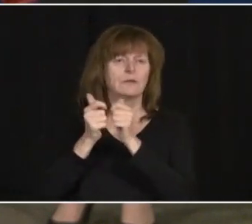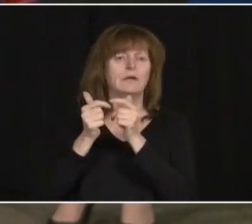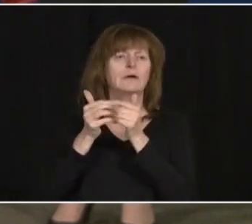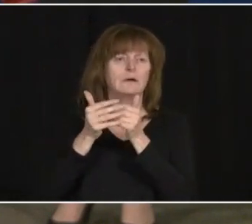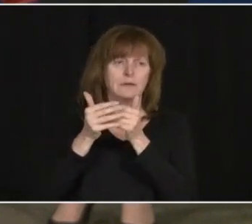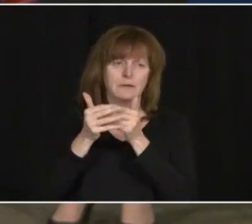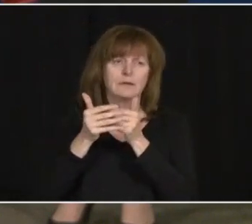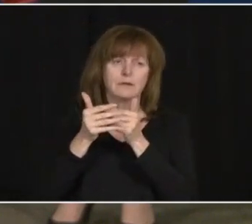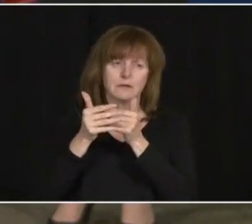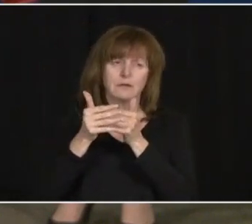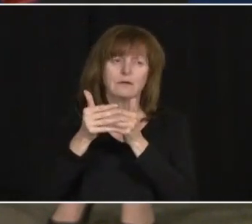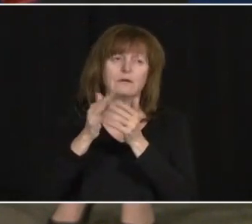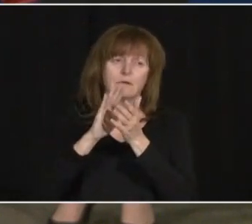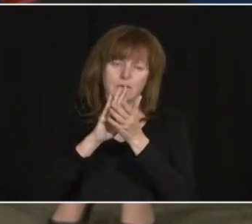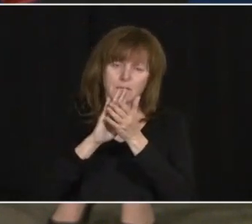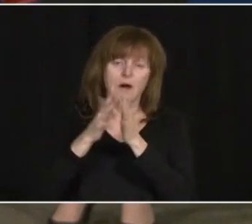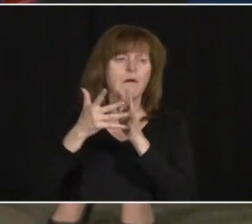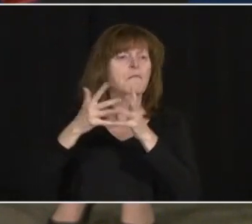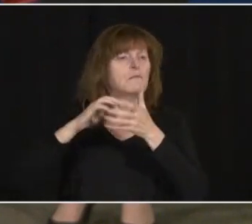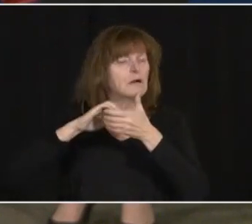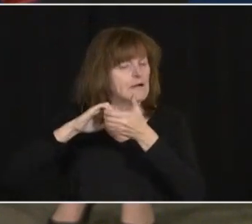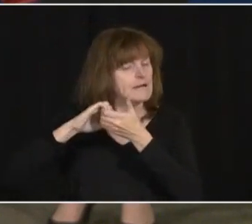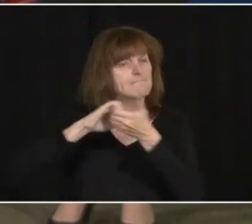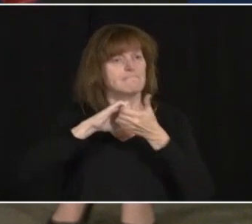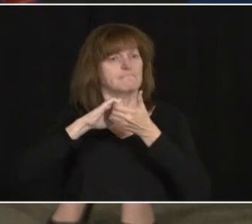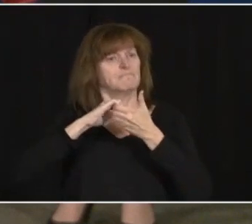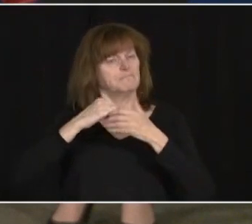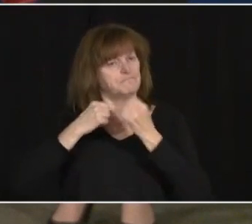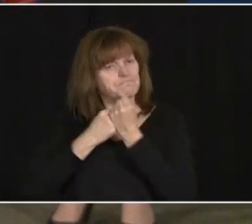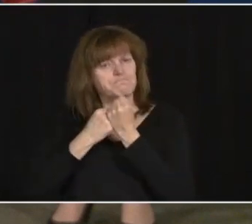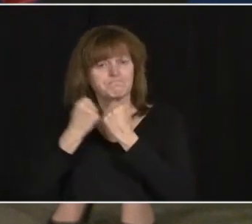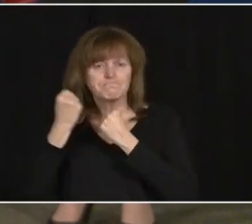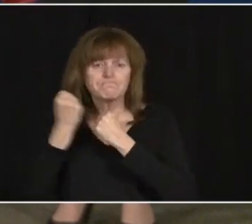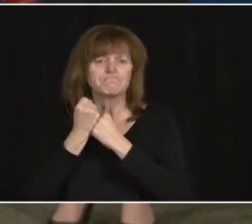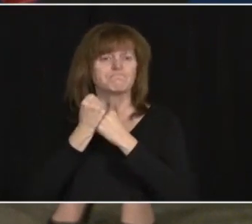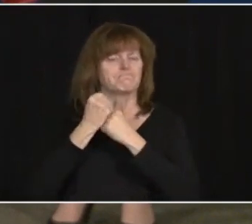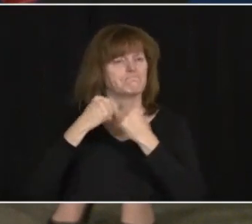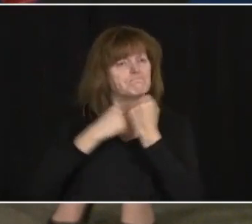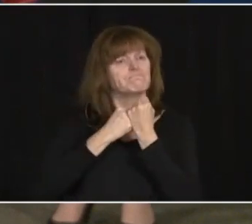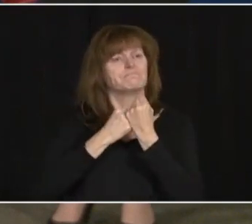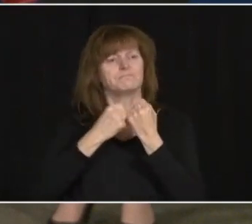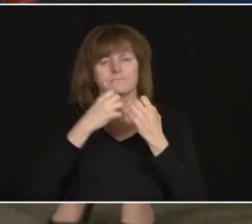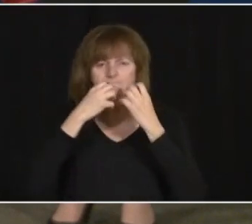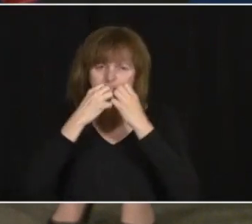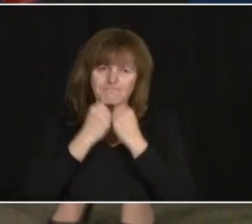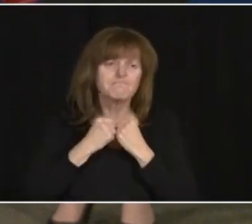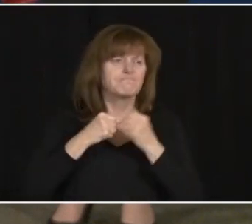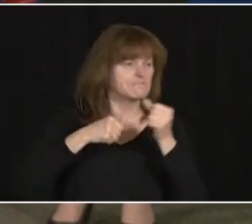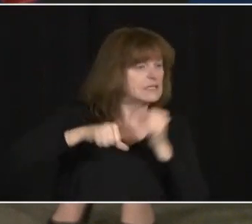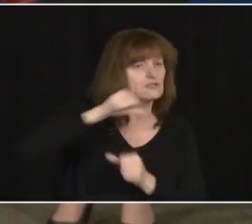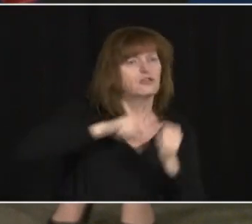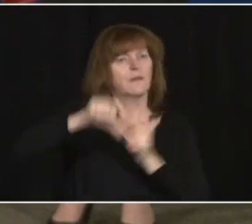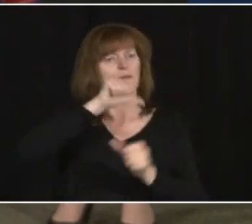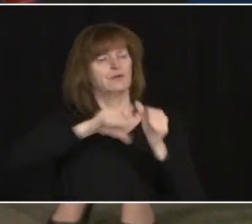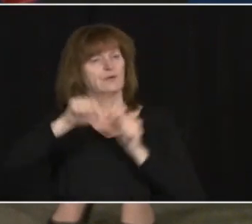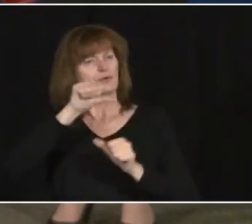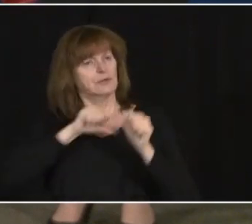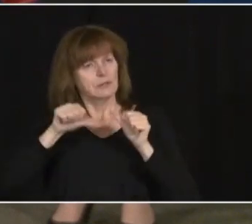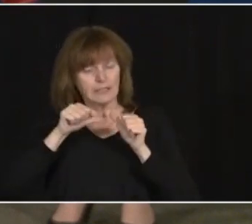and they will love one another and every step of the way they will have the support from Ontario.